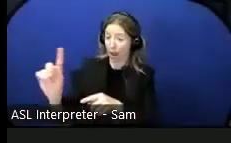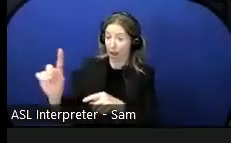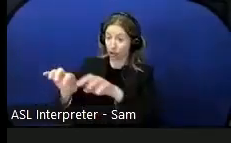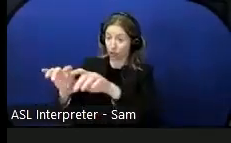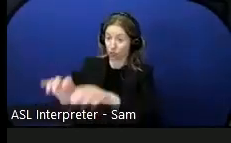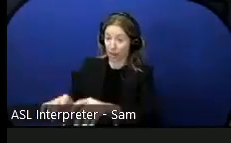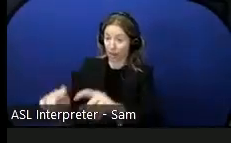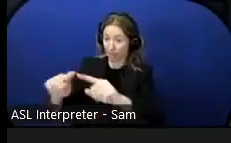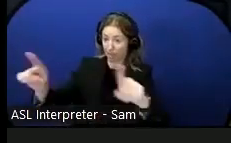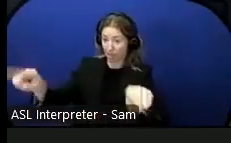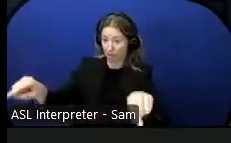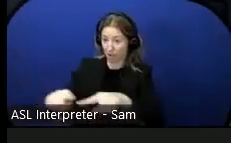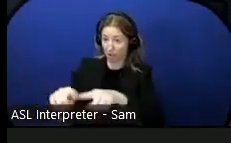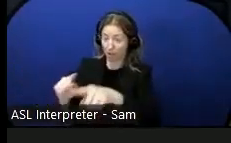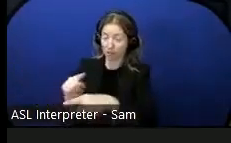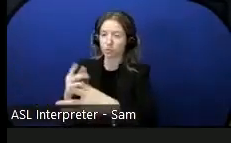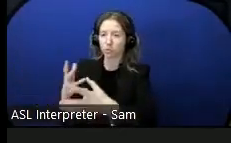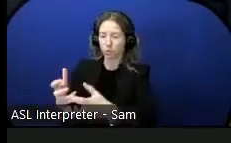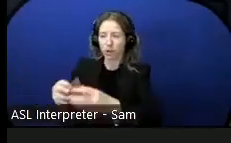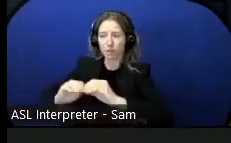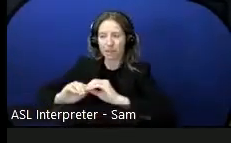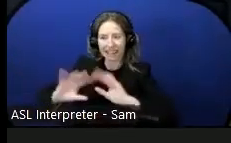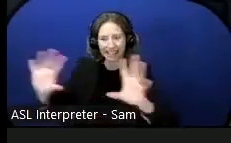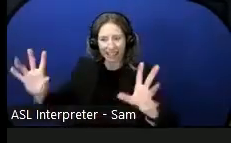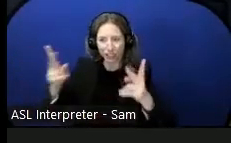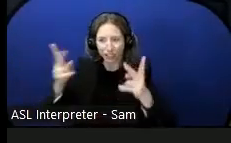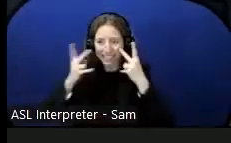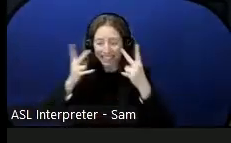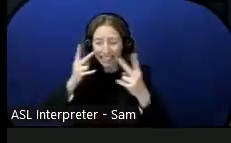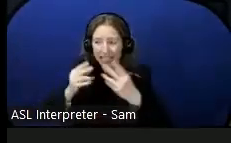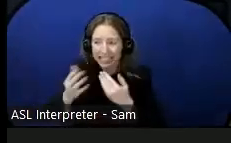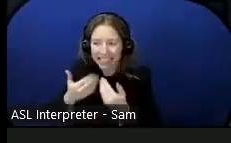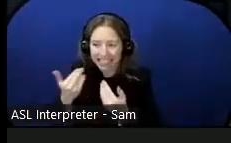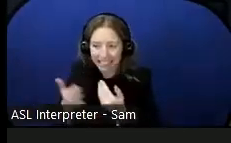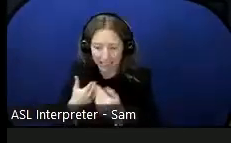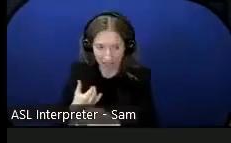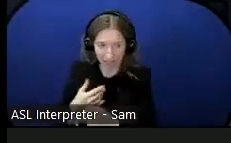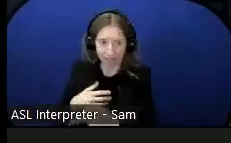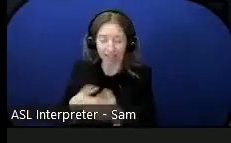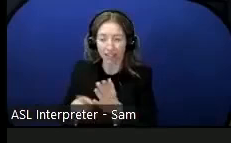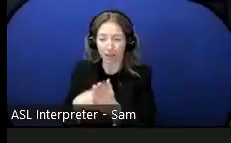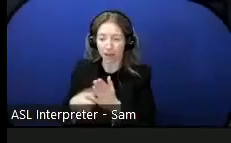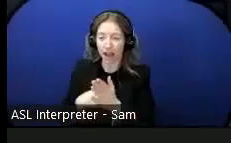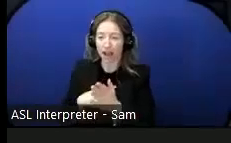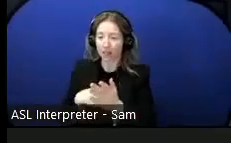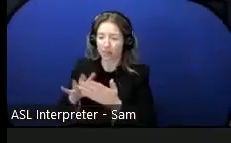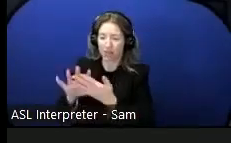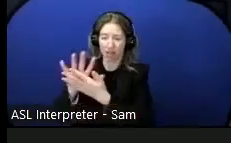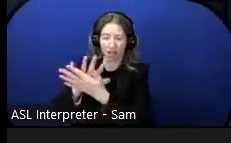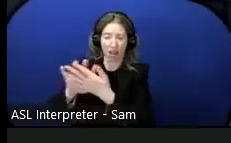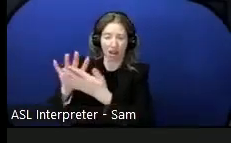I still know where the fields are. Somebody who's colorblind, who's trying to click into the form field, if it's too light gray,